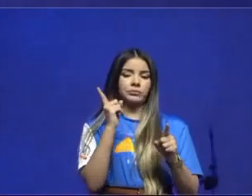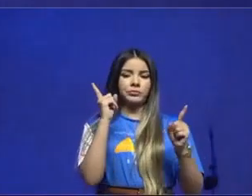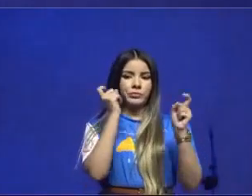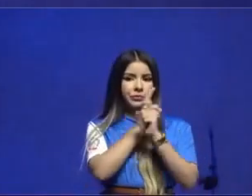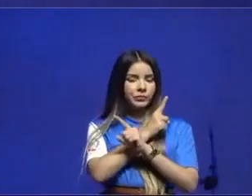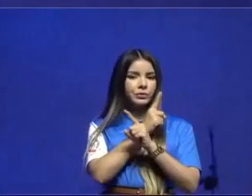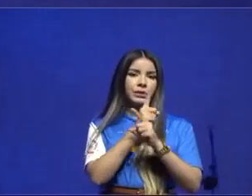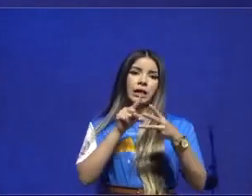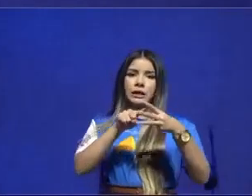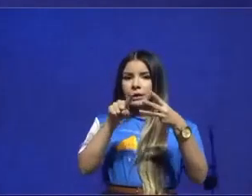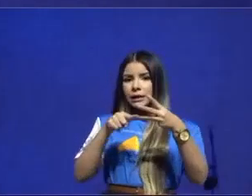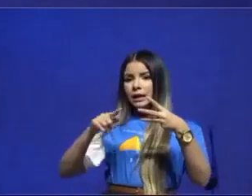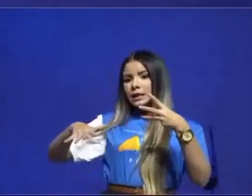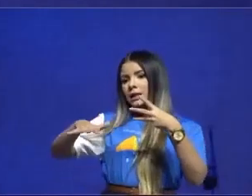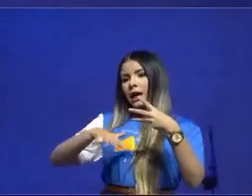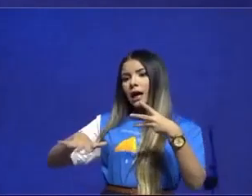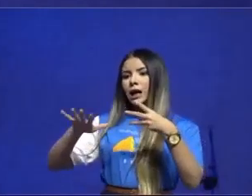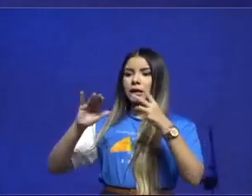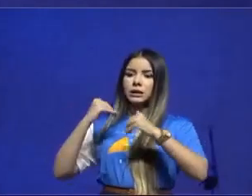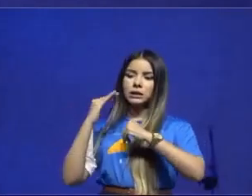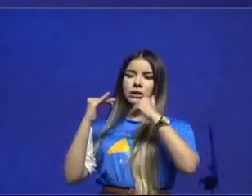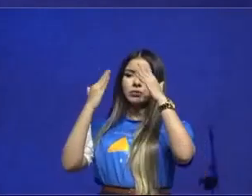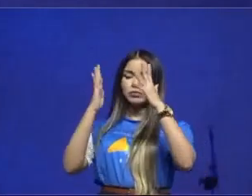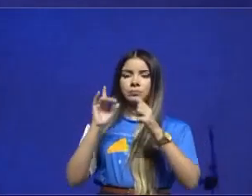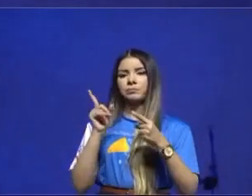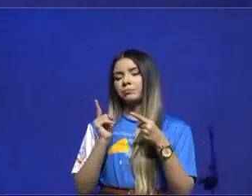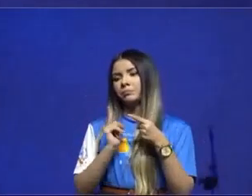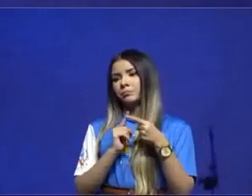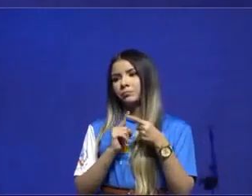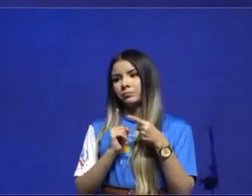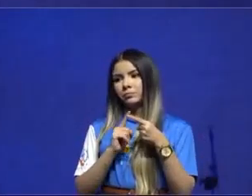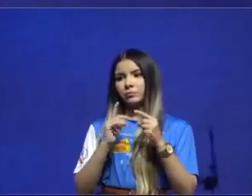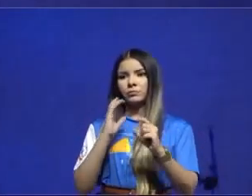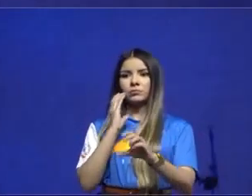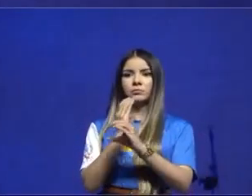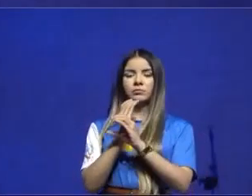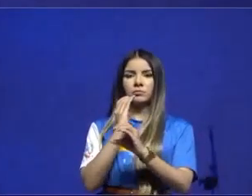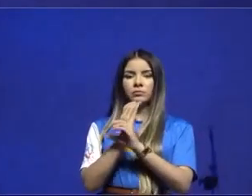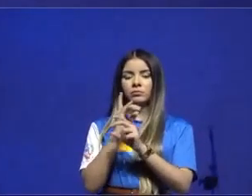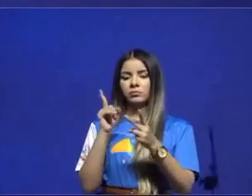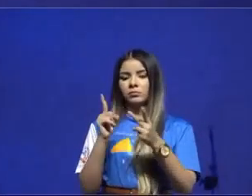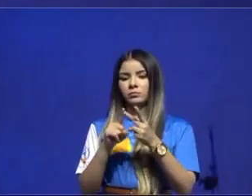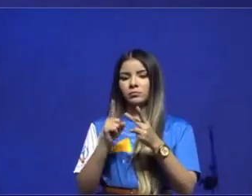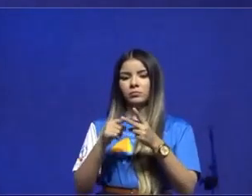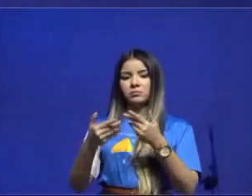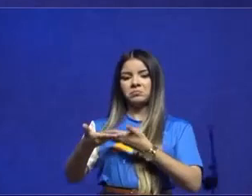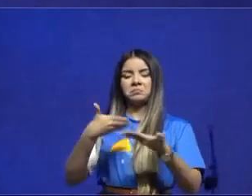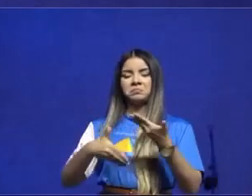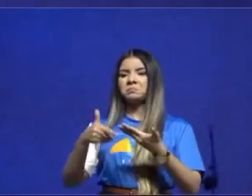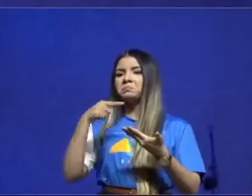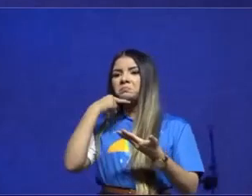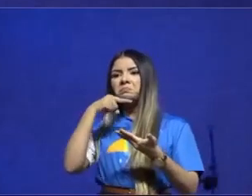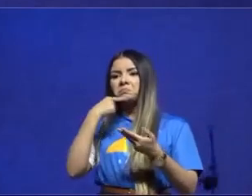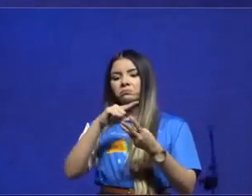great areas of development that are communication socialization and an aspect of